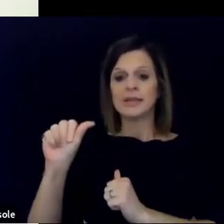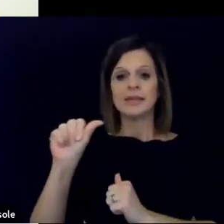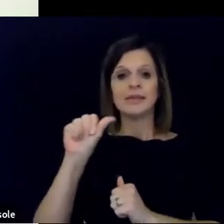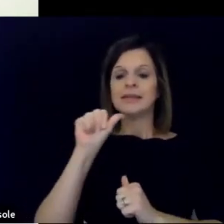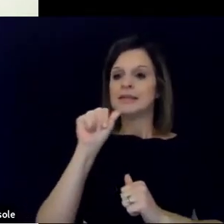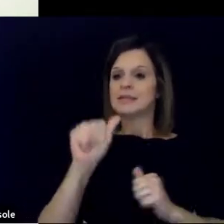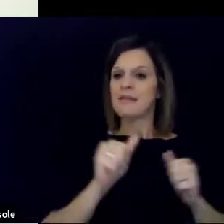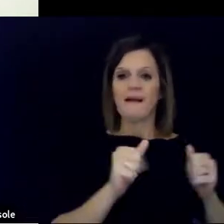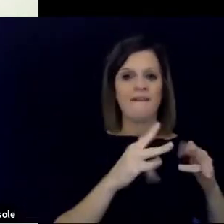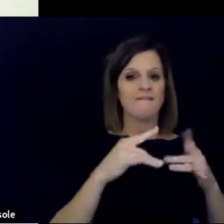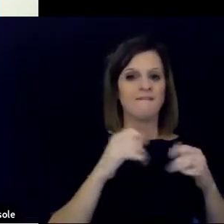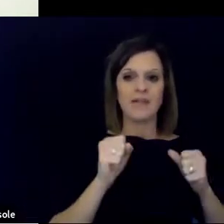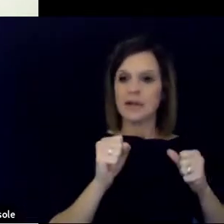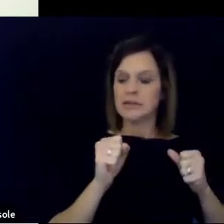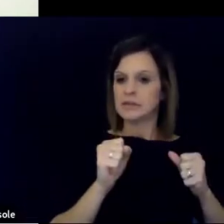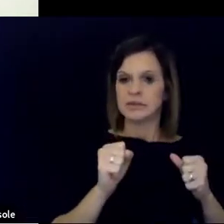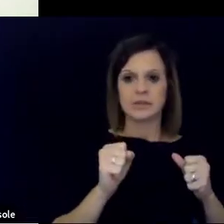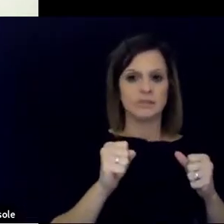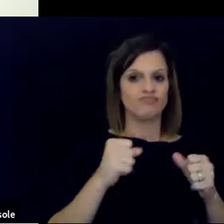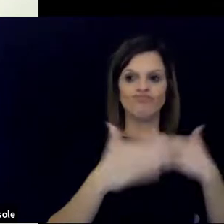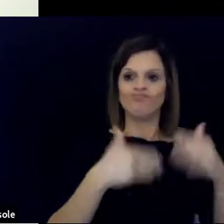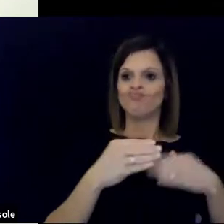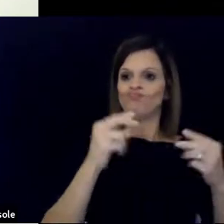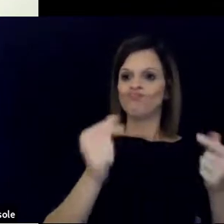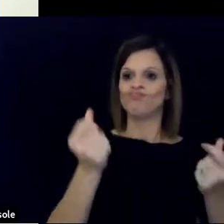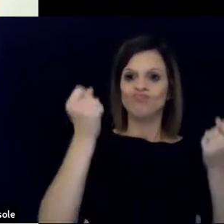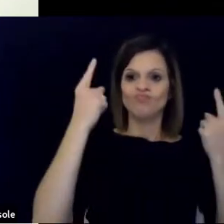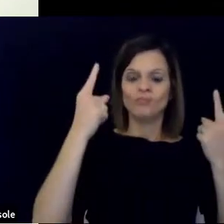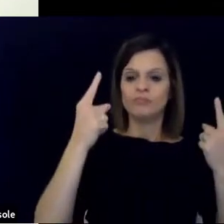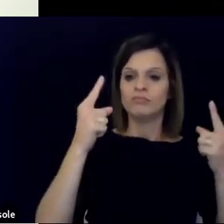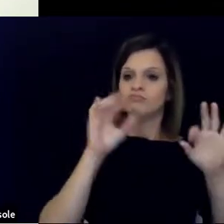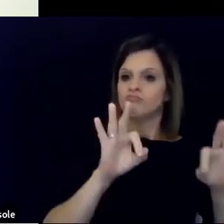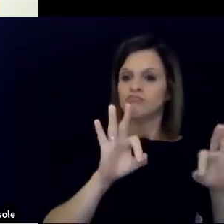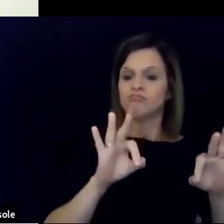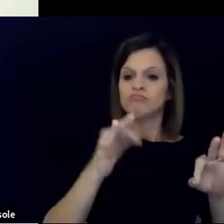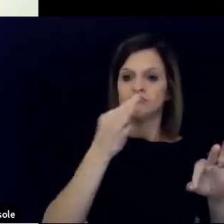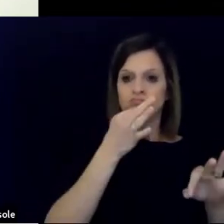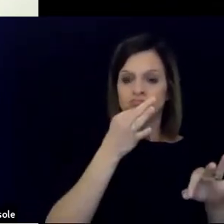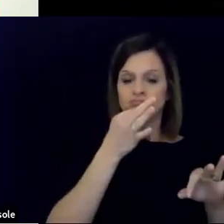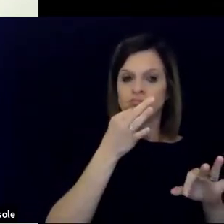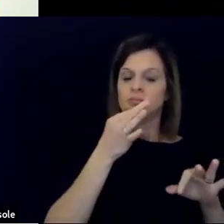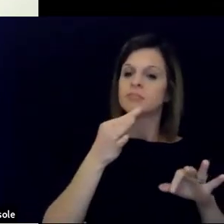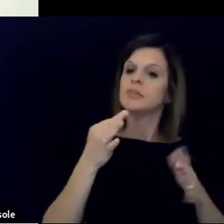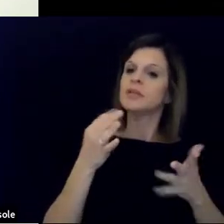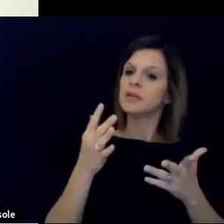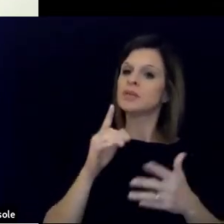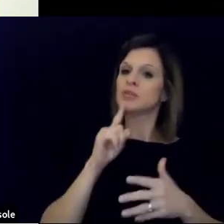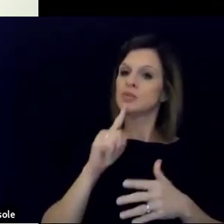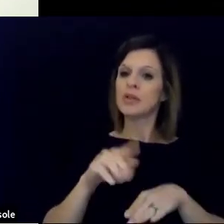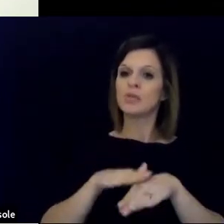or you're gonna collapse, right? So these are the skills you need to make it through the marathon.